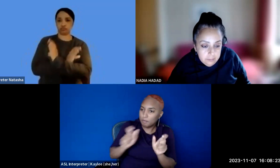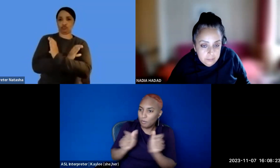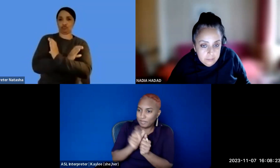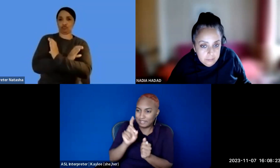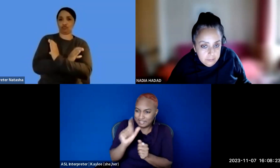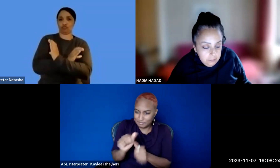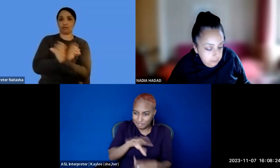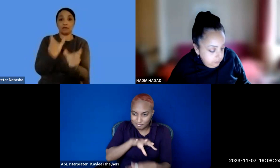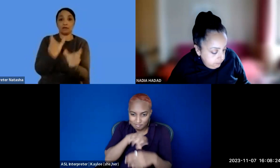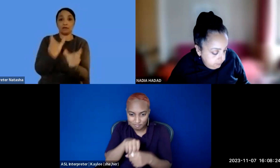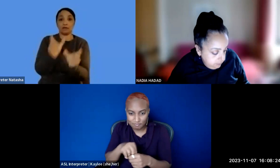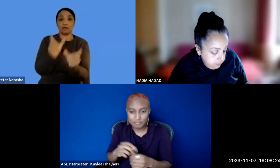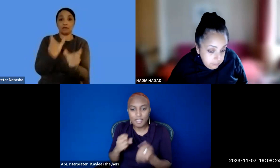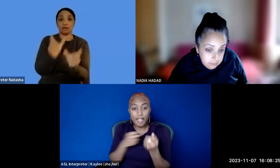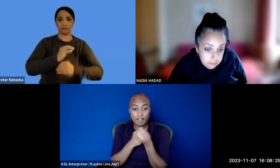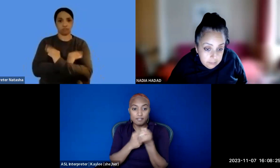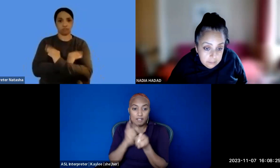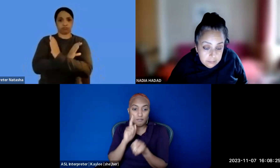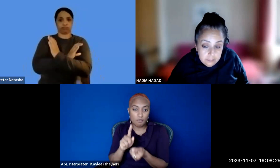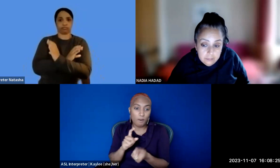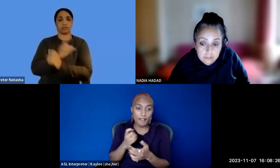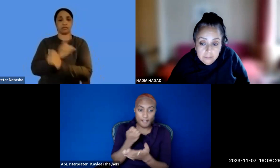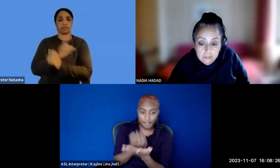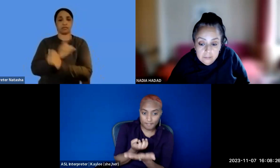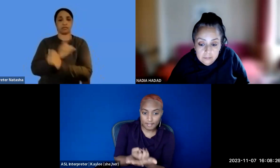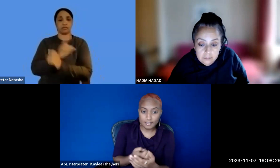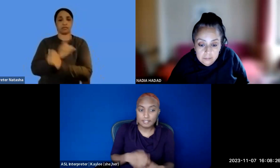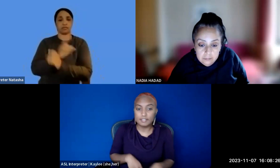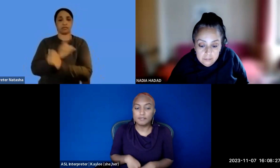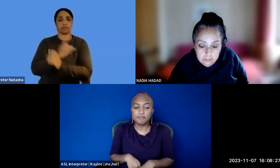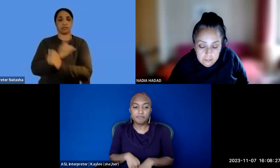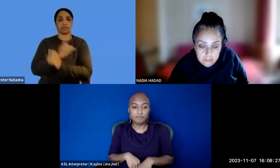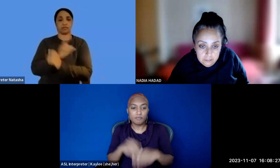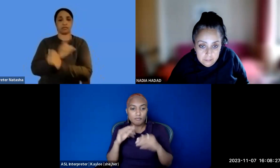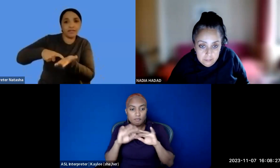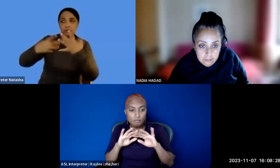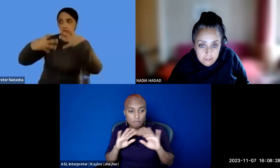to advocate for evidence, to promote engagement towards OPDs